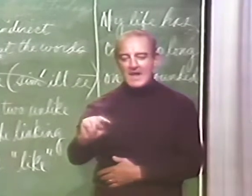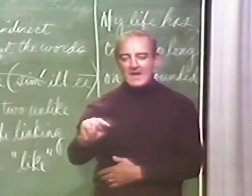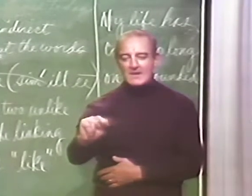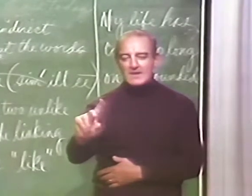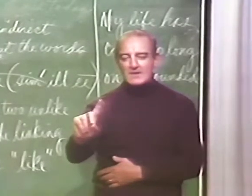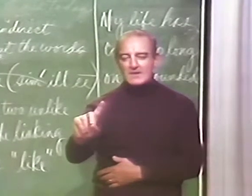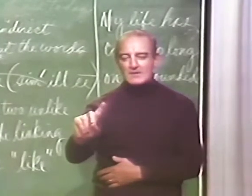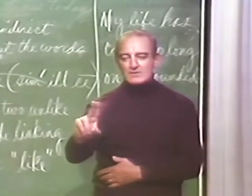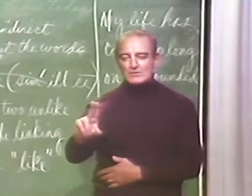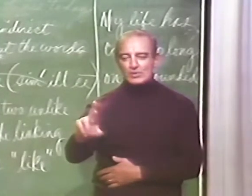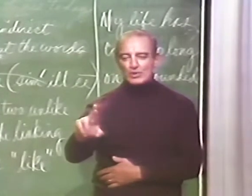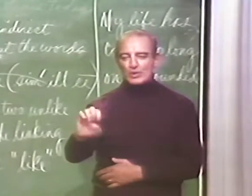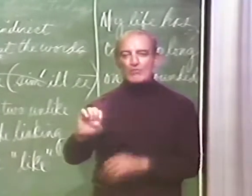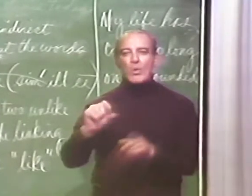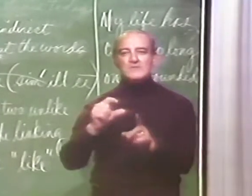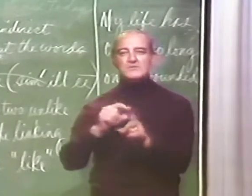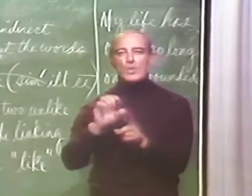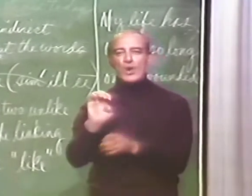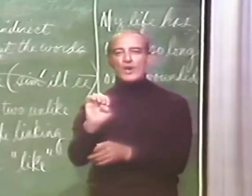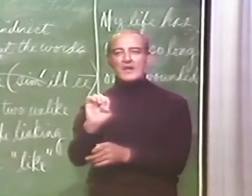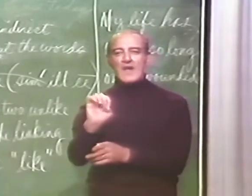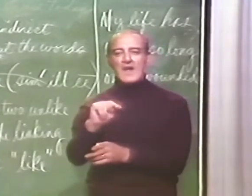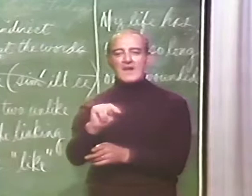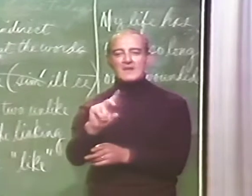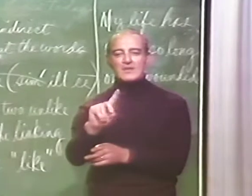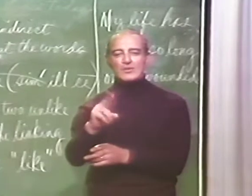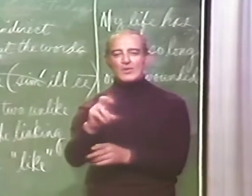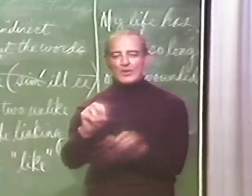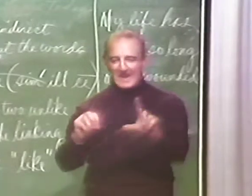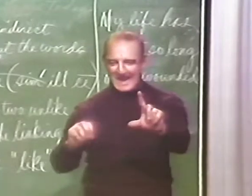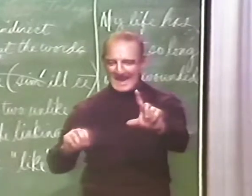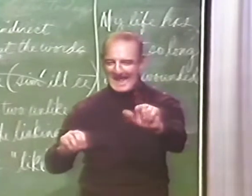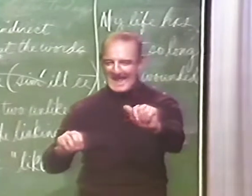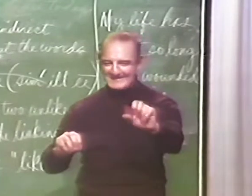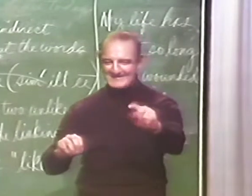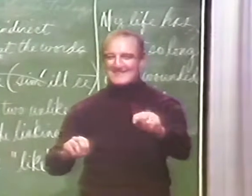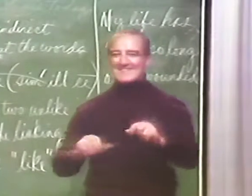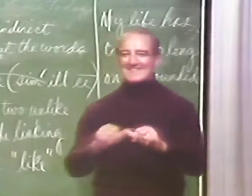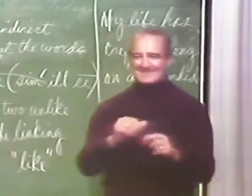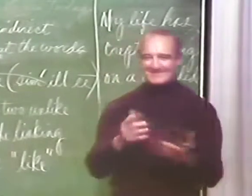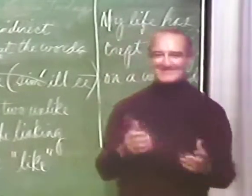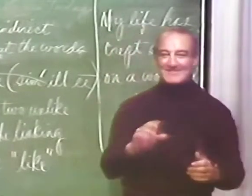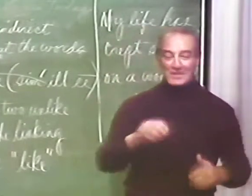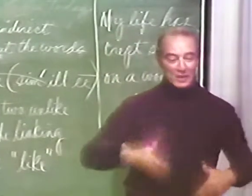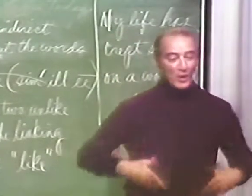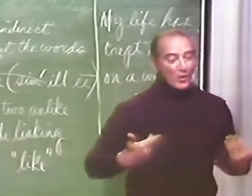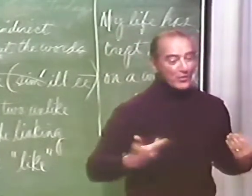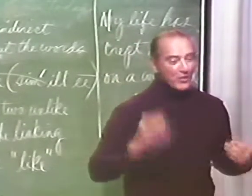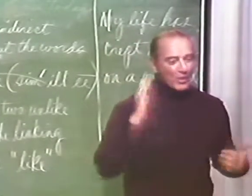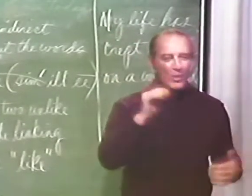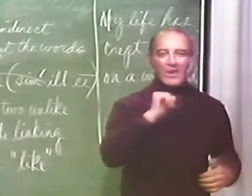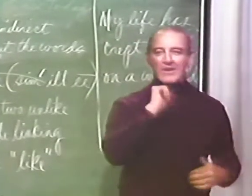WILL NOT ENDURE." WHAT'S THE WORD "ENDURE"?